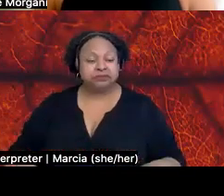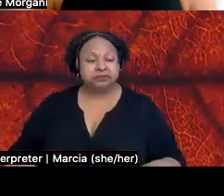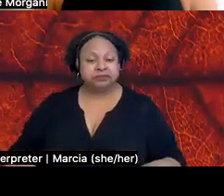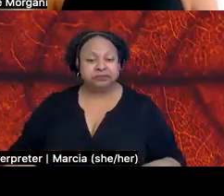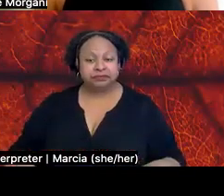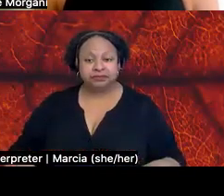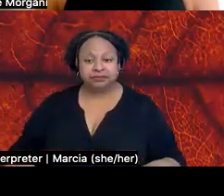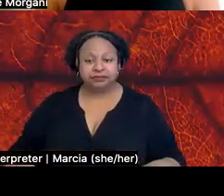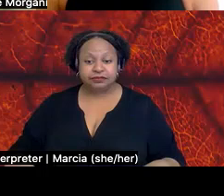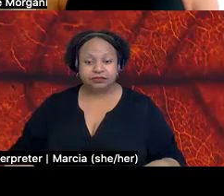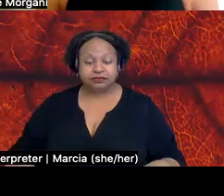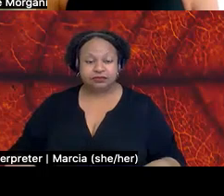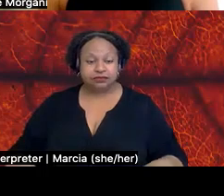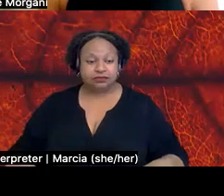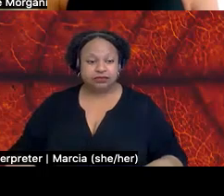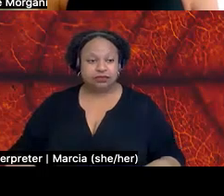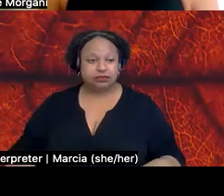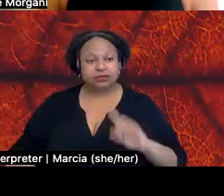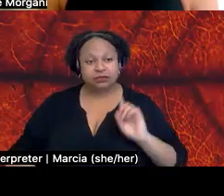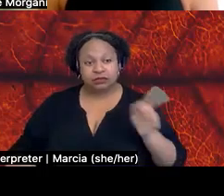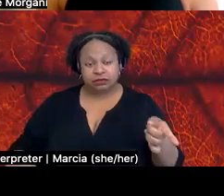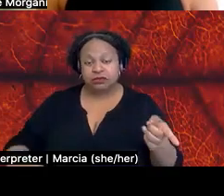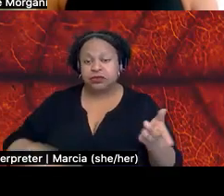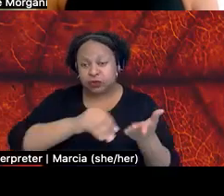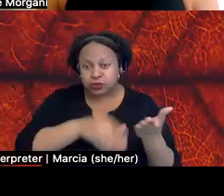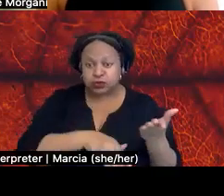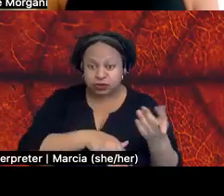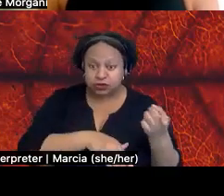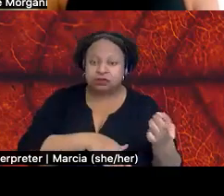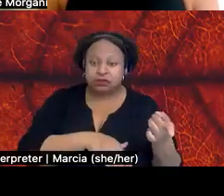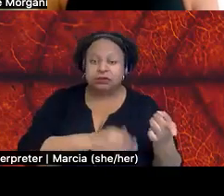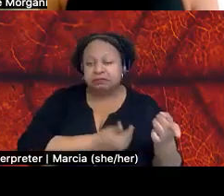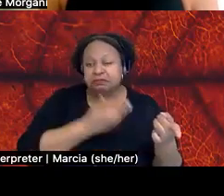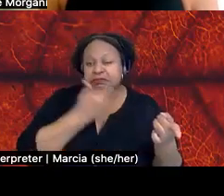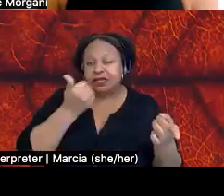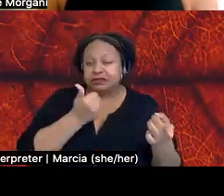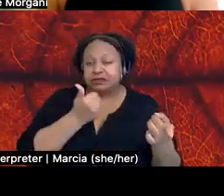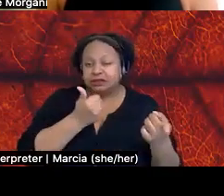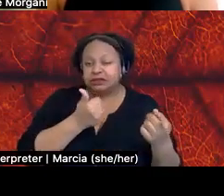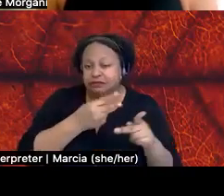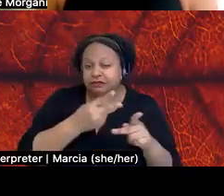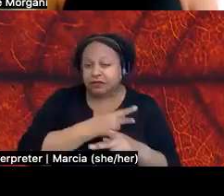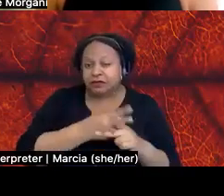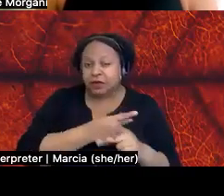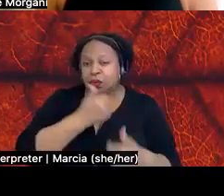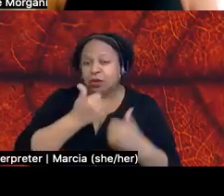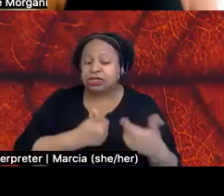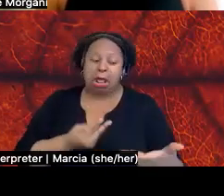The student is in the best position to determine which references will work best in